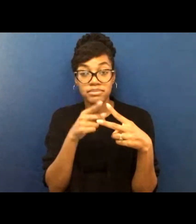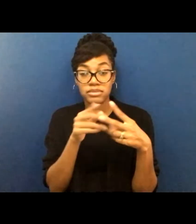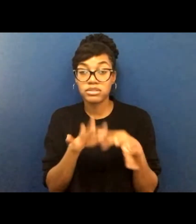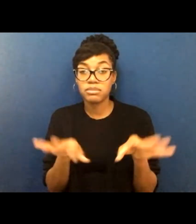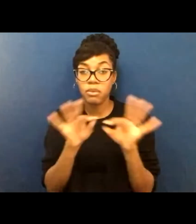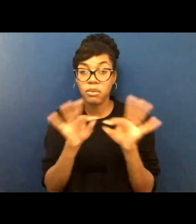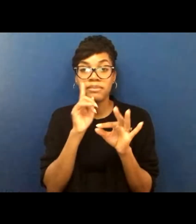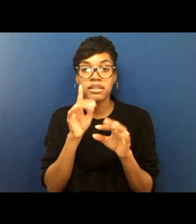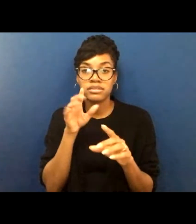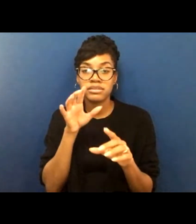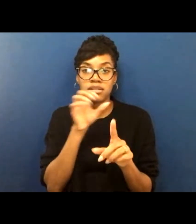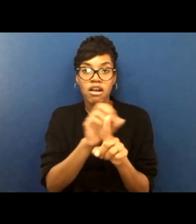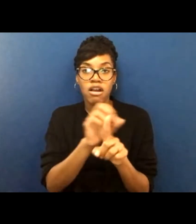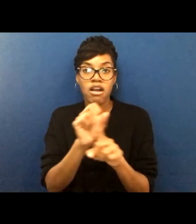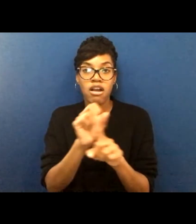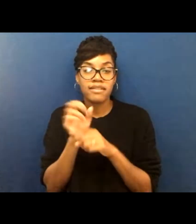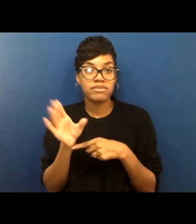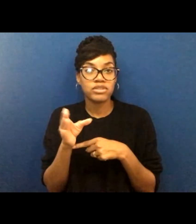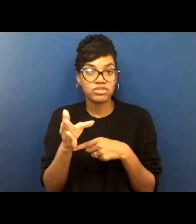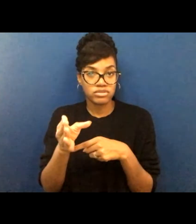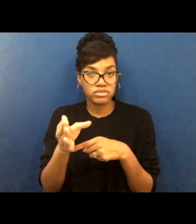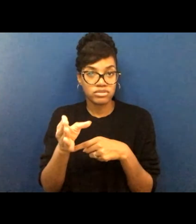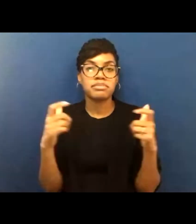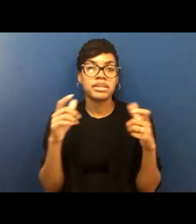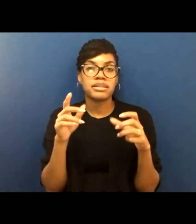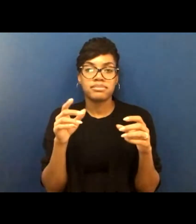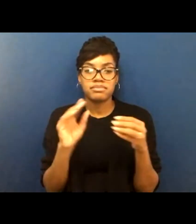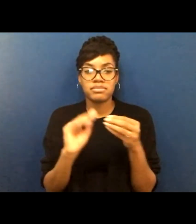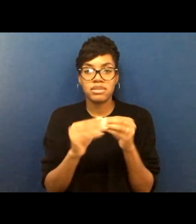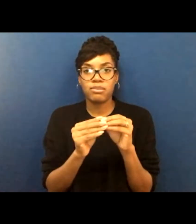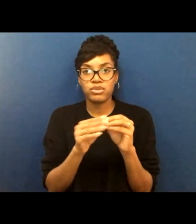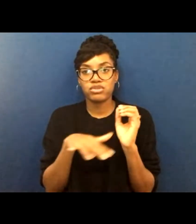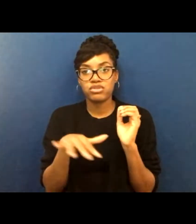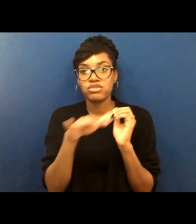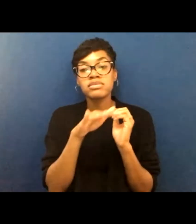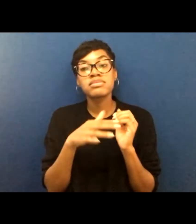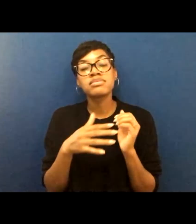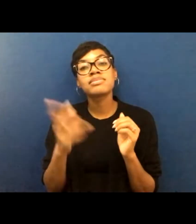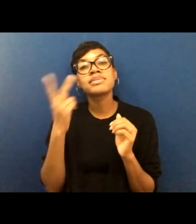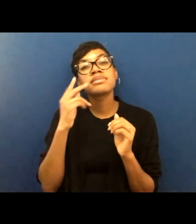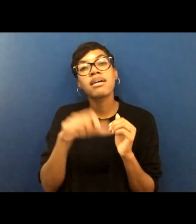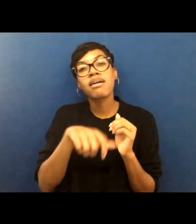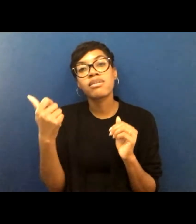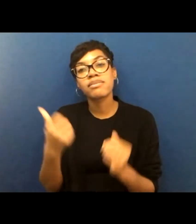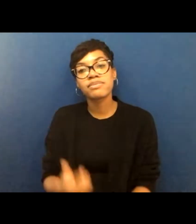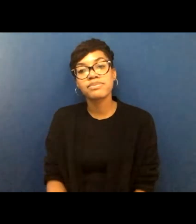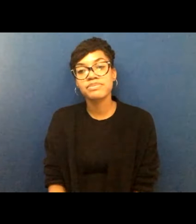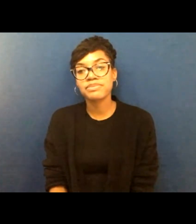they have bigger populations. We'll put those down and let's look at some other Alaskan crab.